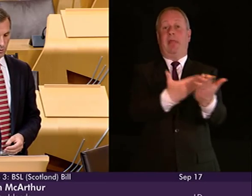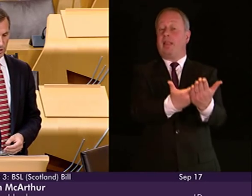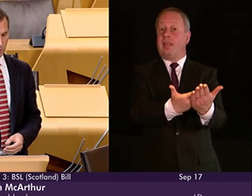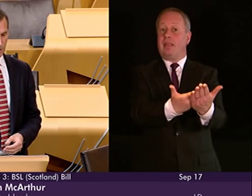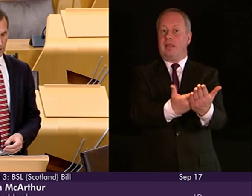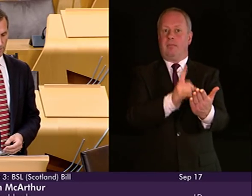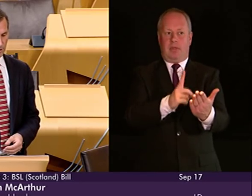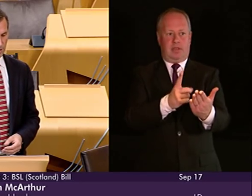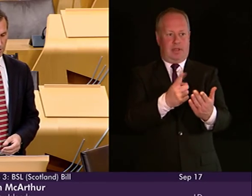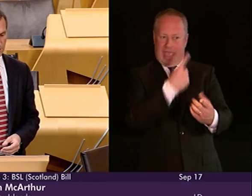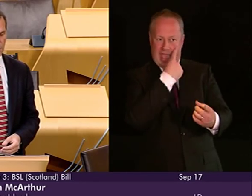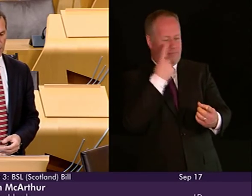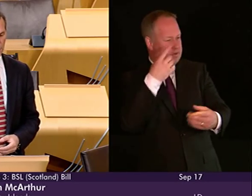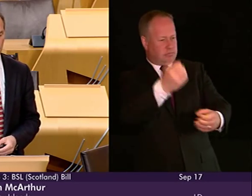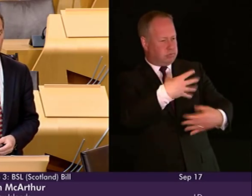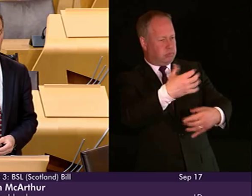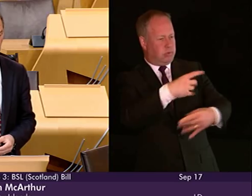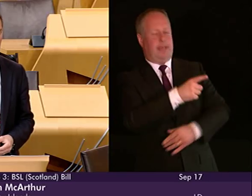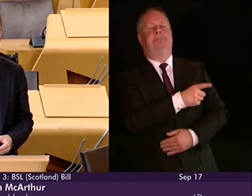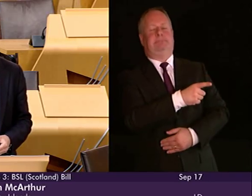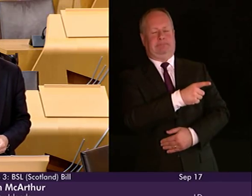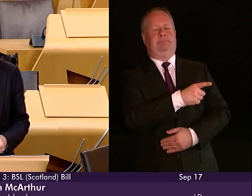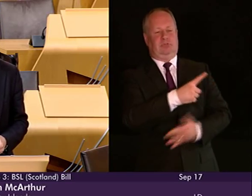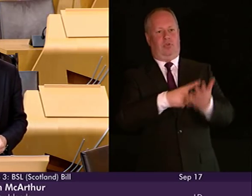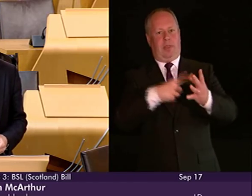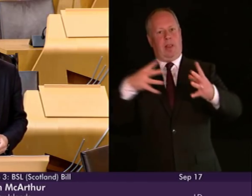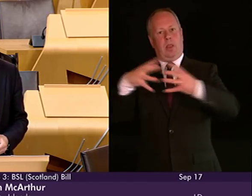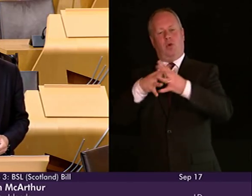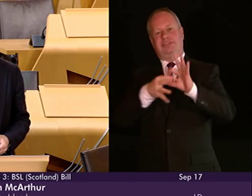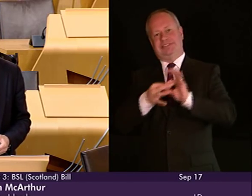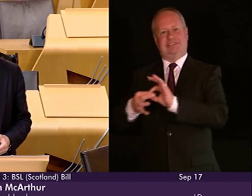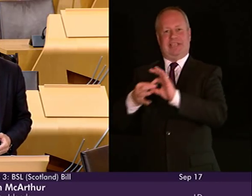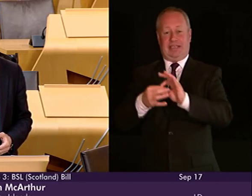strongly during our evidence sessions and the Law Society drew attention to it. I am